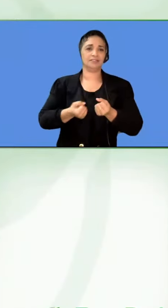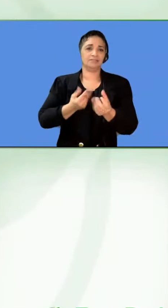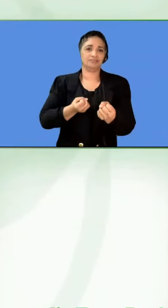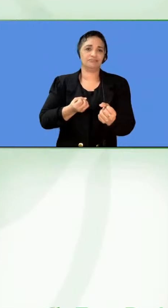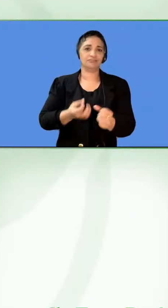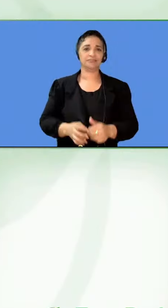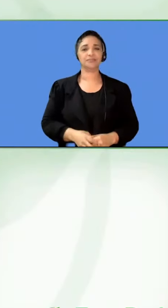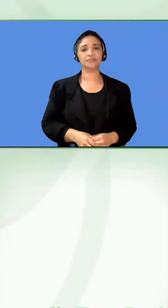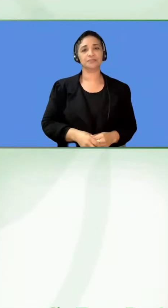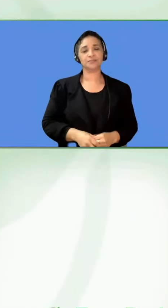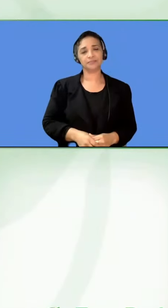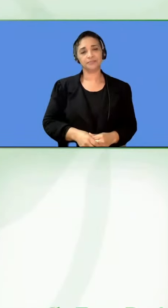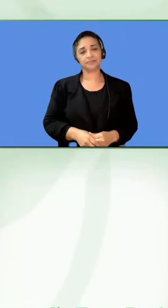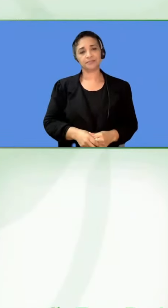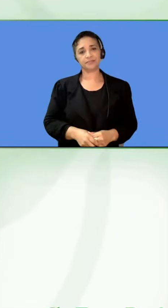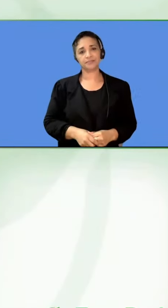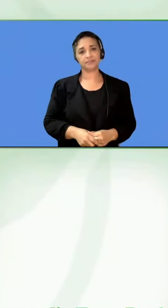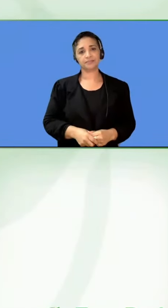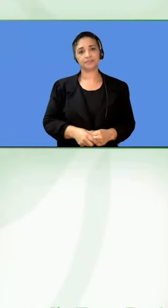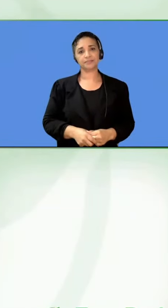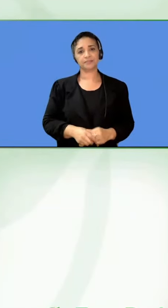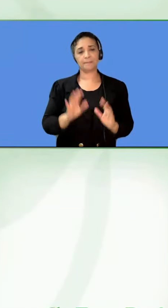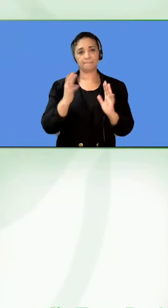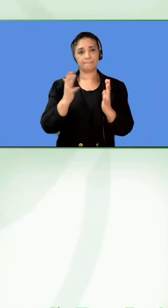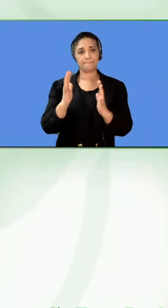Thank you.